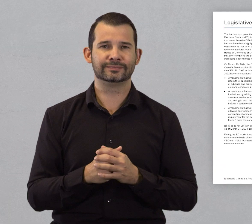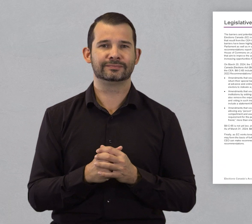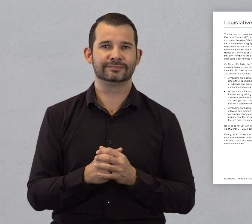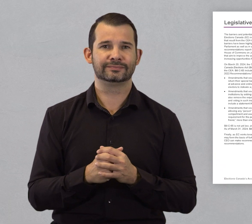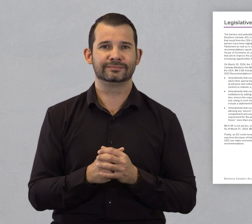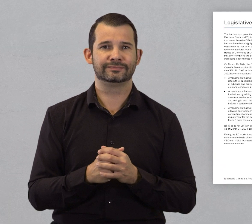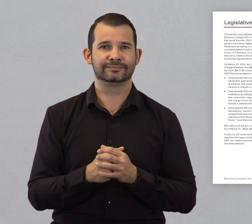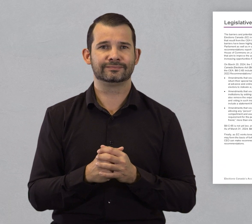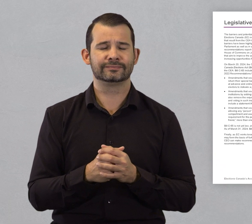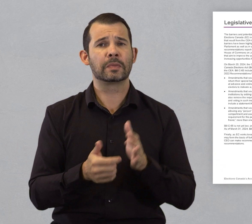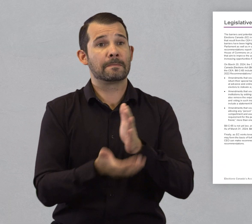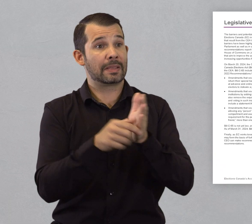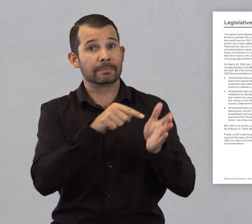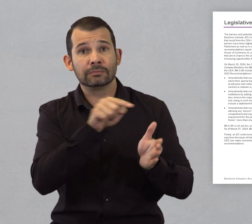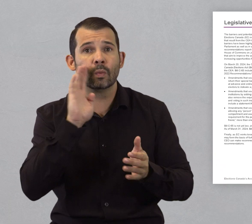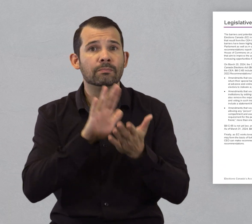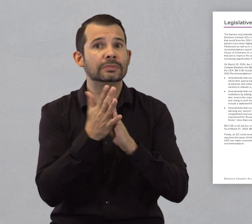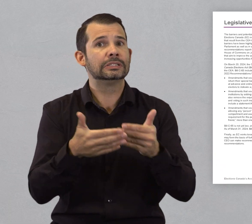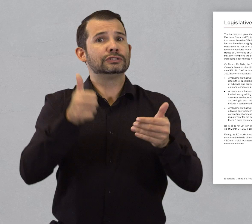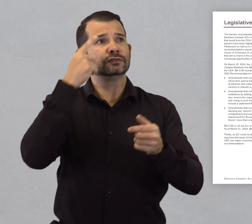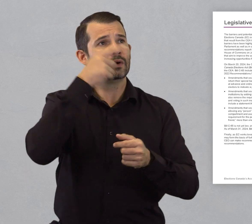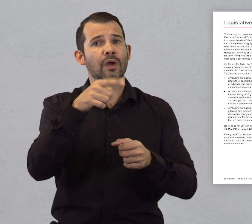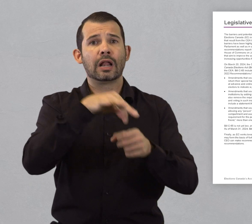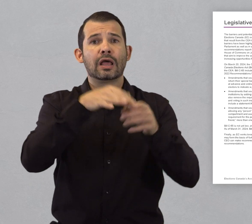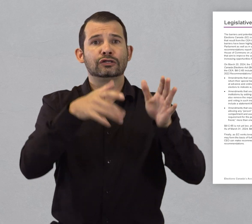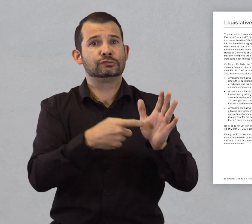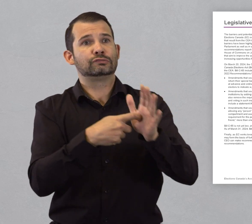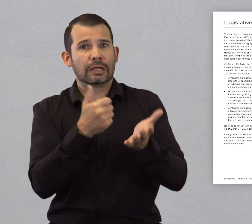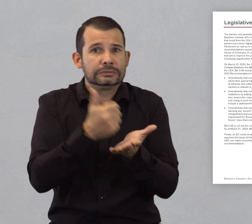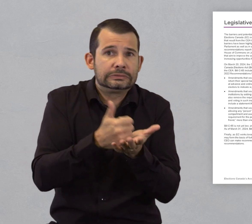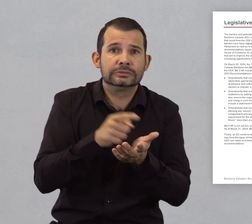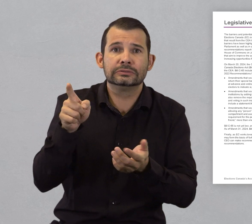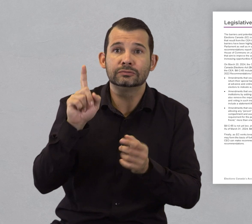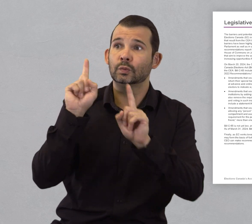• Amendments that would make it easier for electors requiring assistance to vote